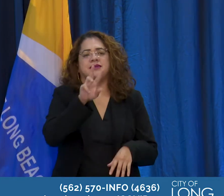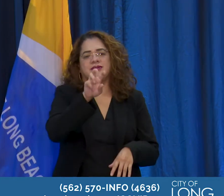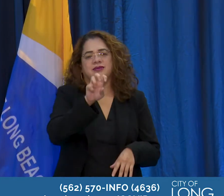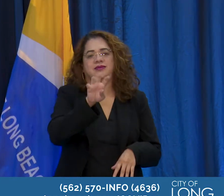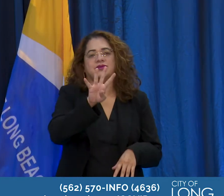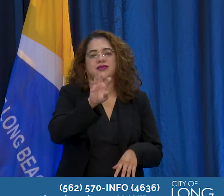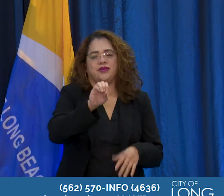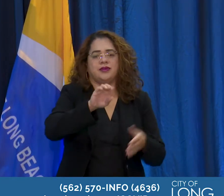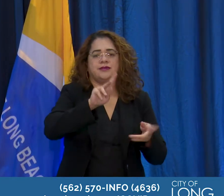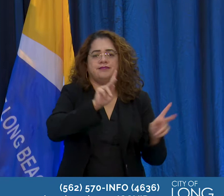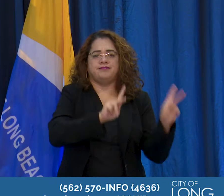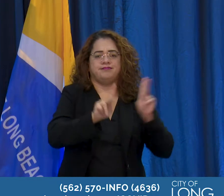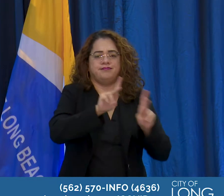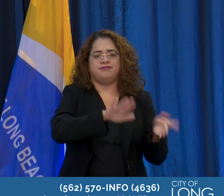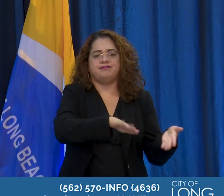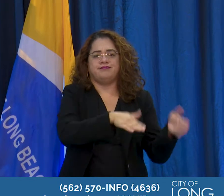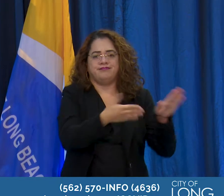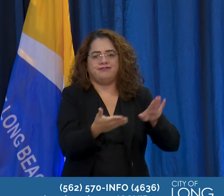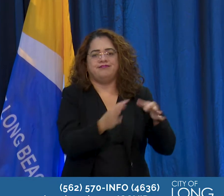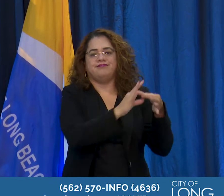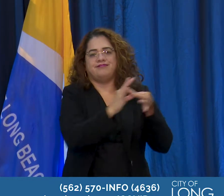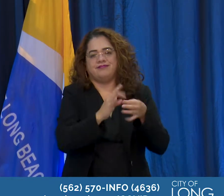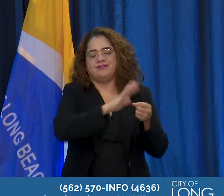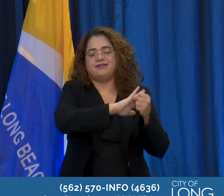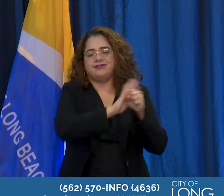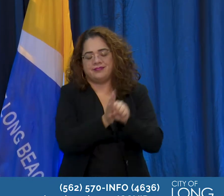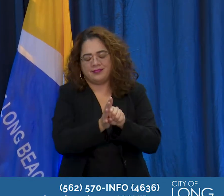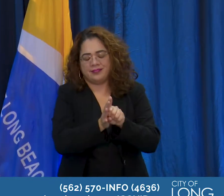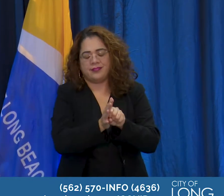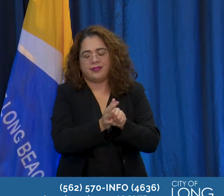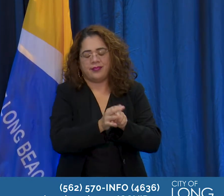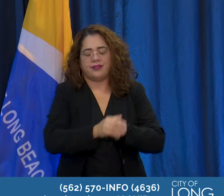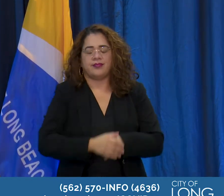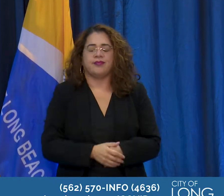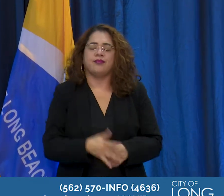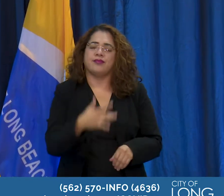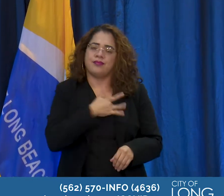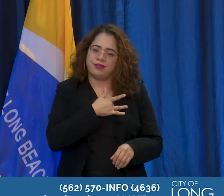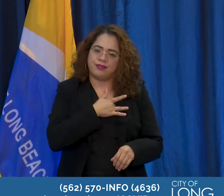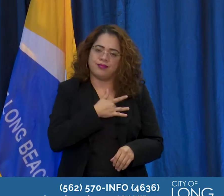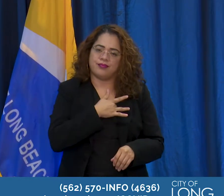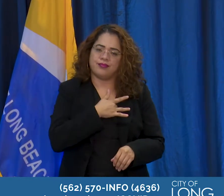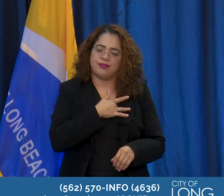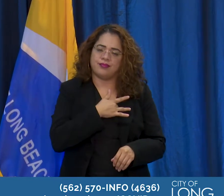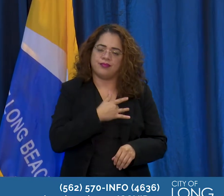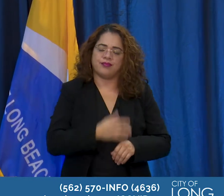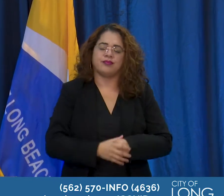residents to COVID-19 and so that's something that is, you know, it's really sad.